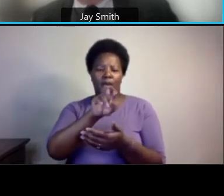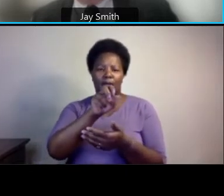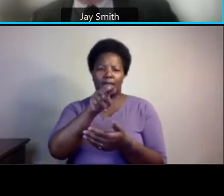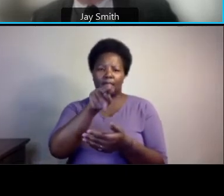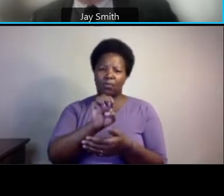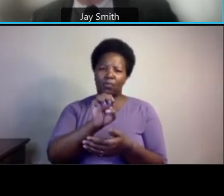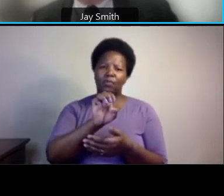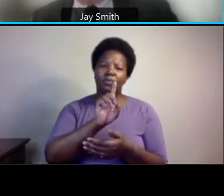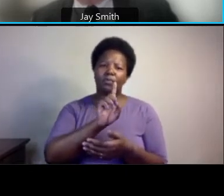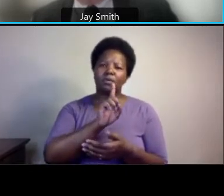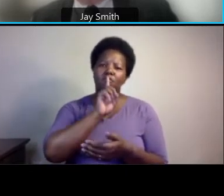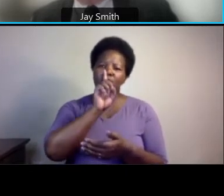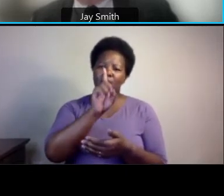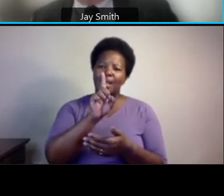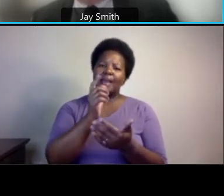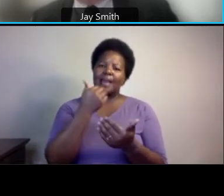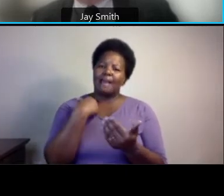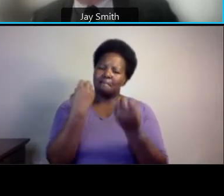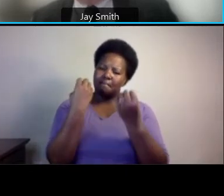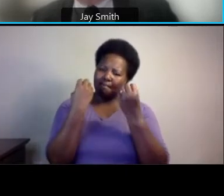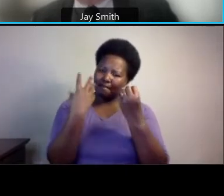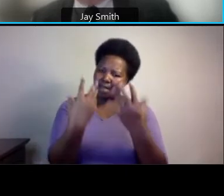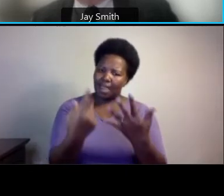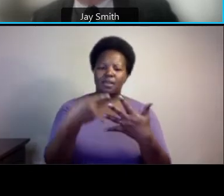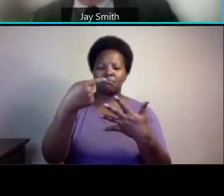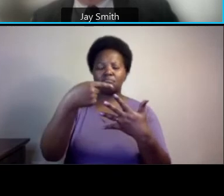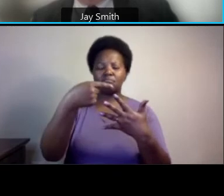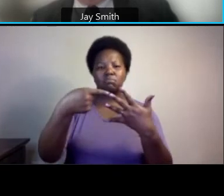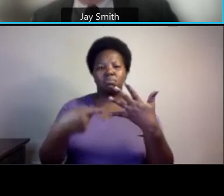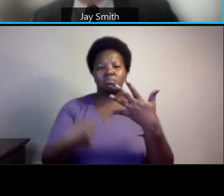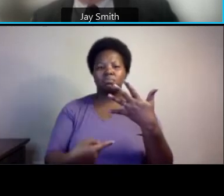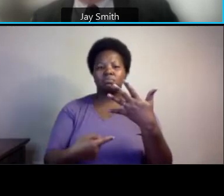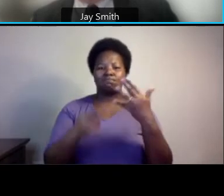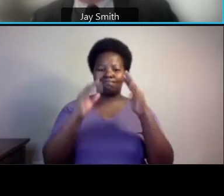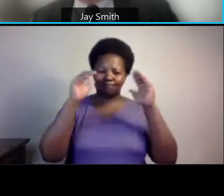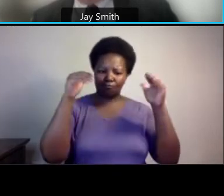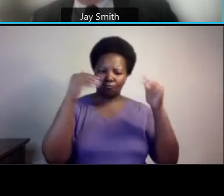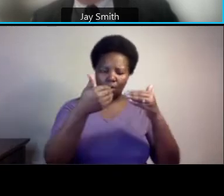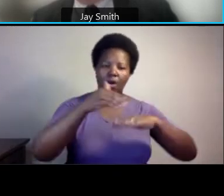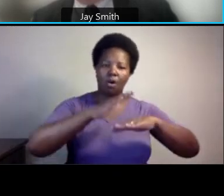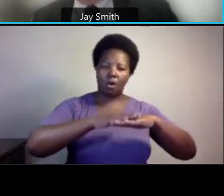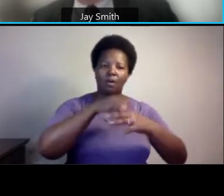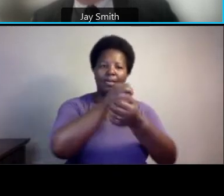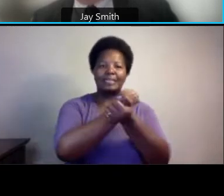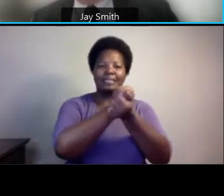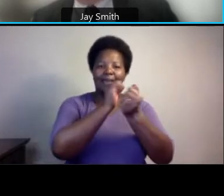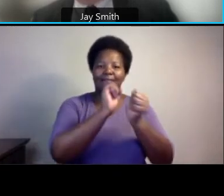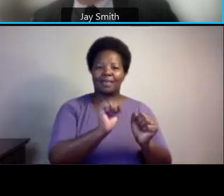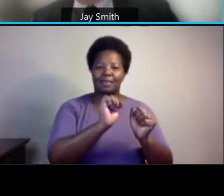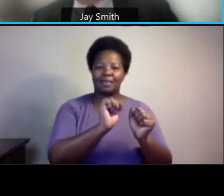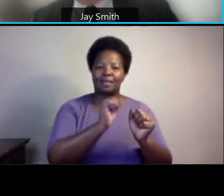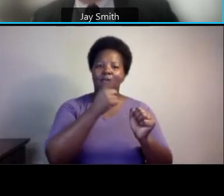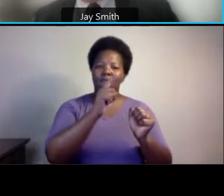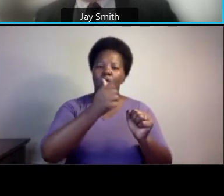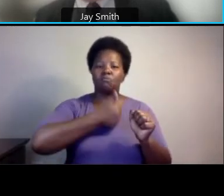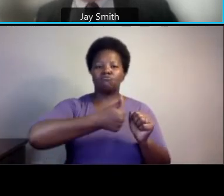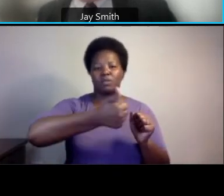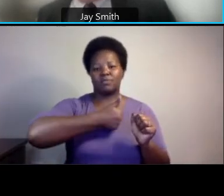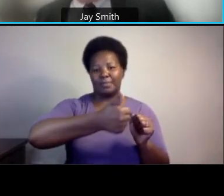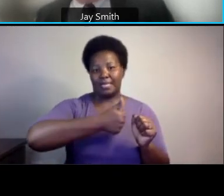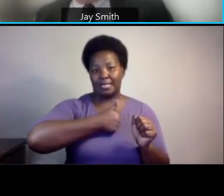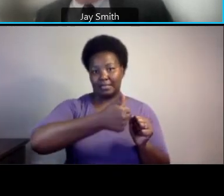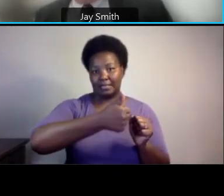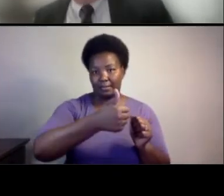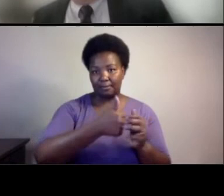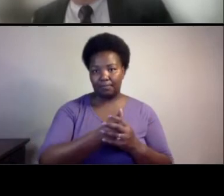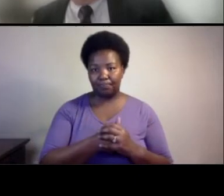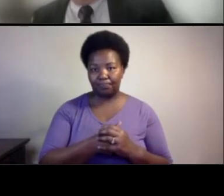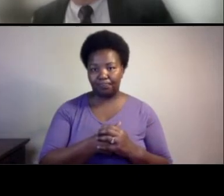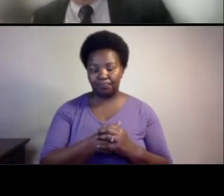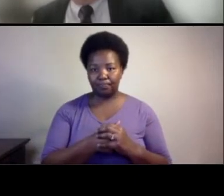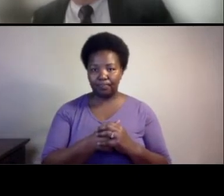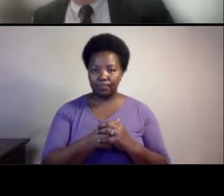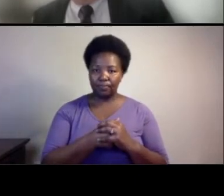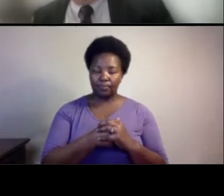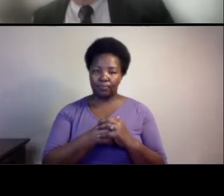aspects of this project that are improving safety for all modes of transportation